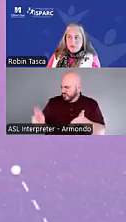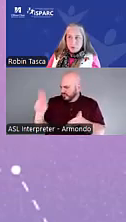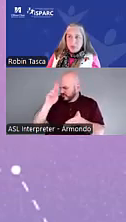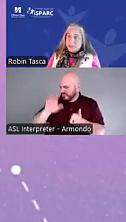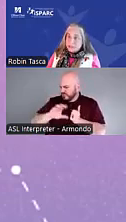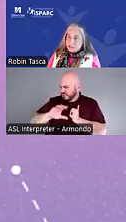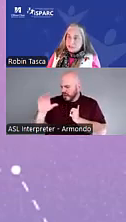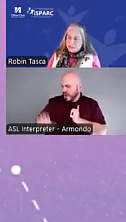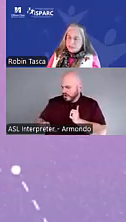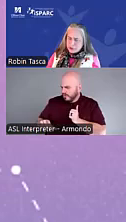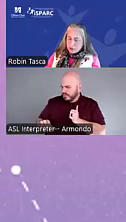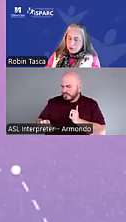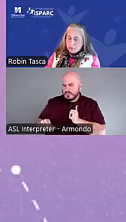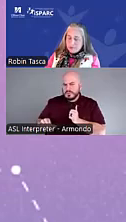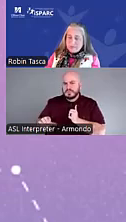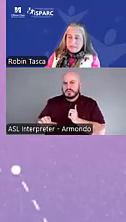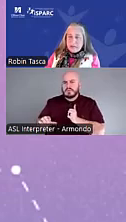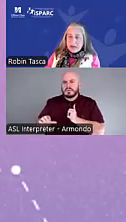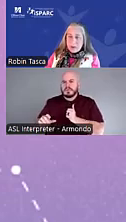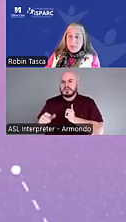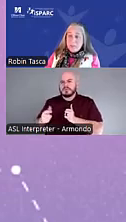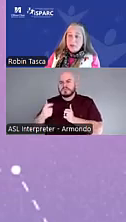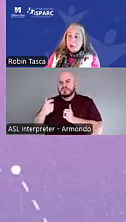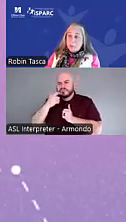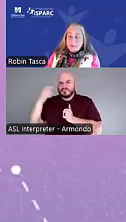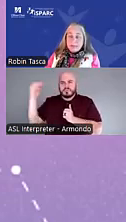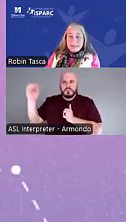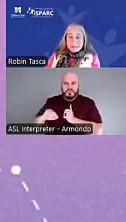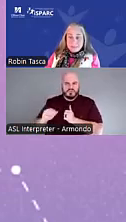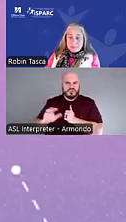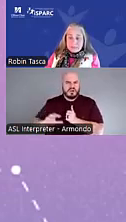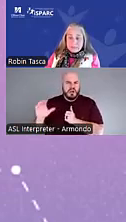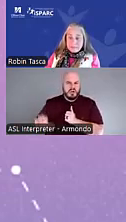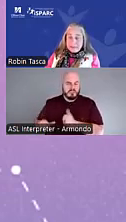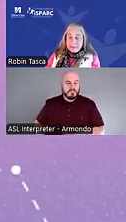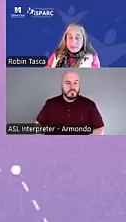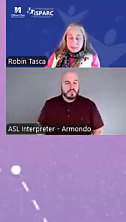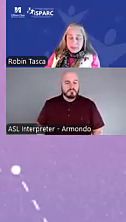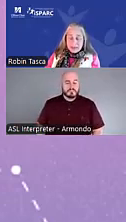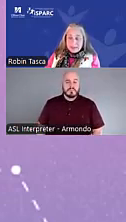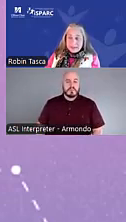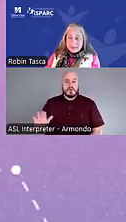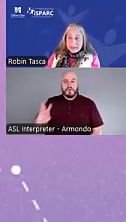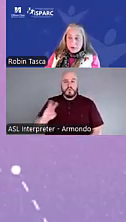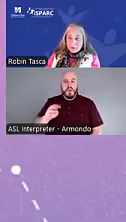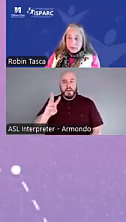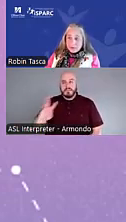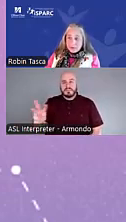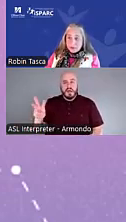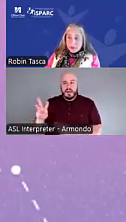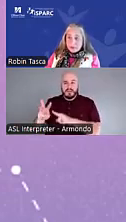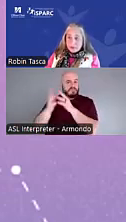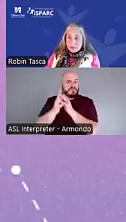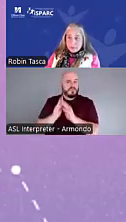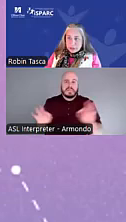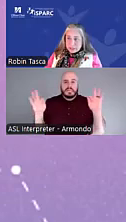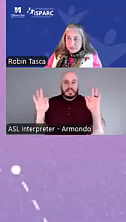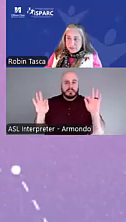She was in Florida, and she just moved to Chicago last week. But her website is completely free. She has a great little book that you can purchase